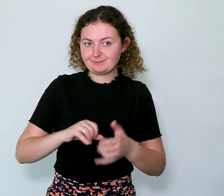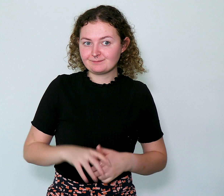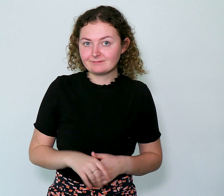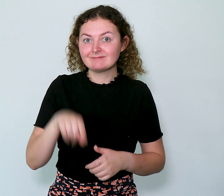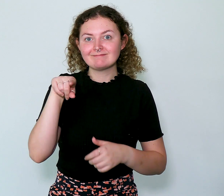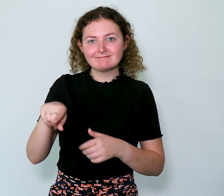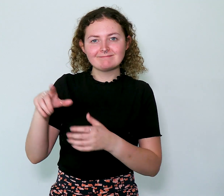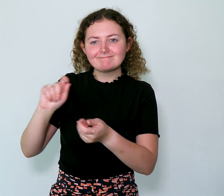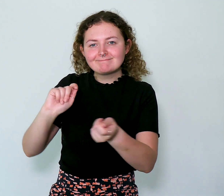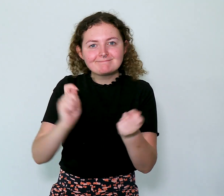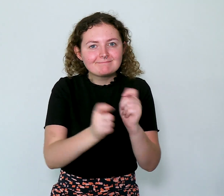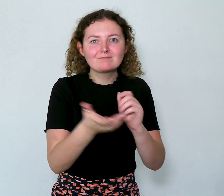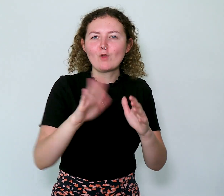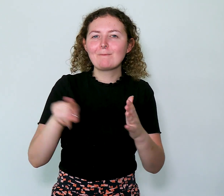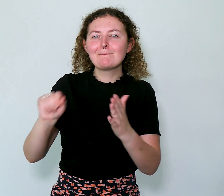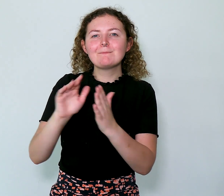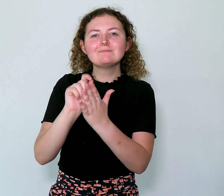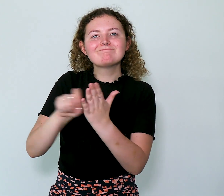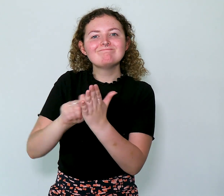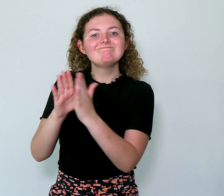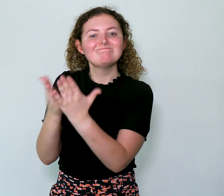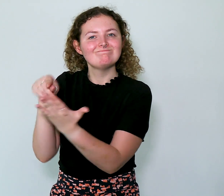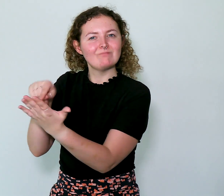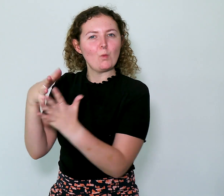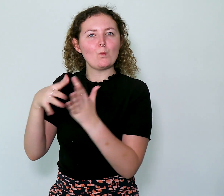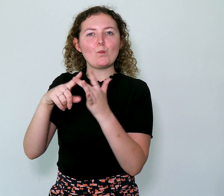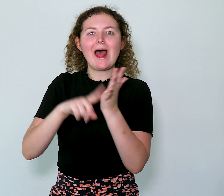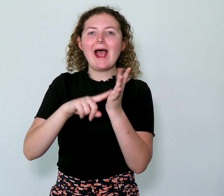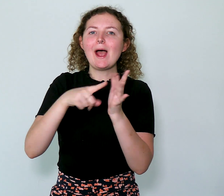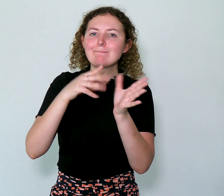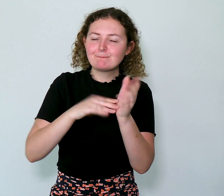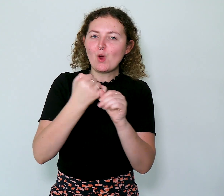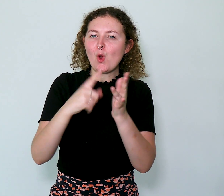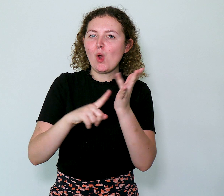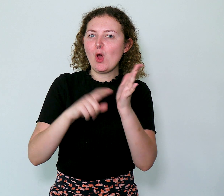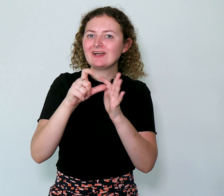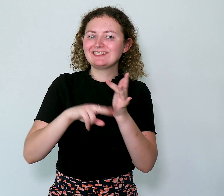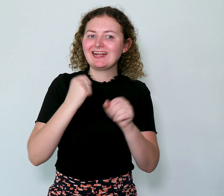Adapted from the novel by William Golding